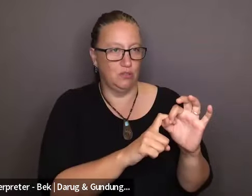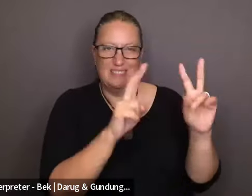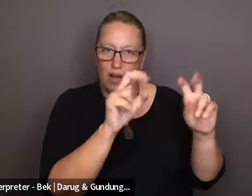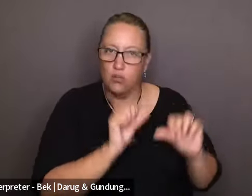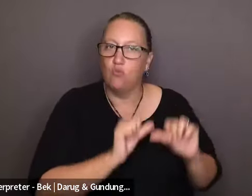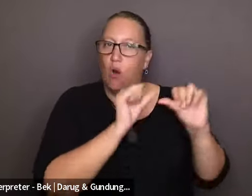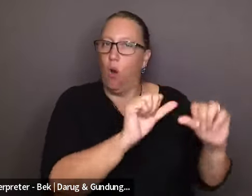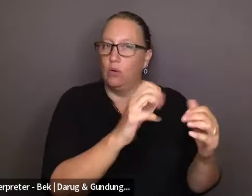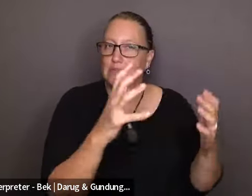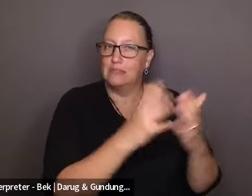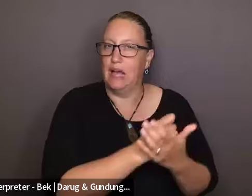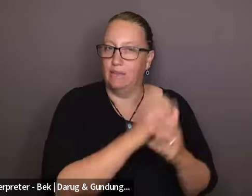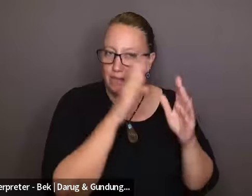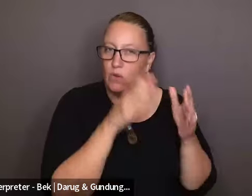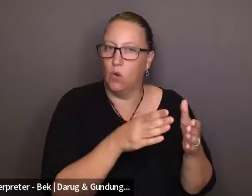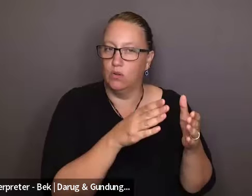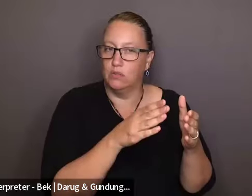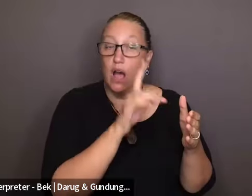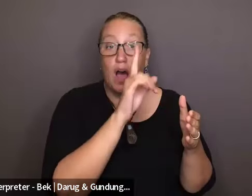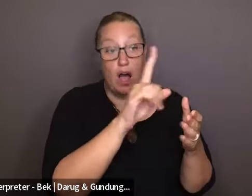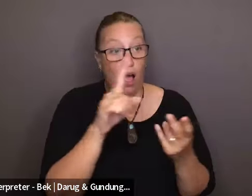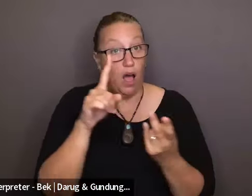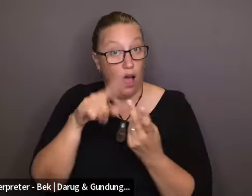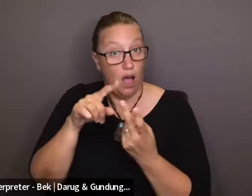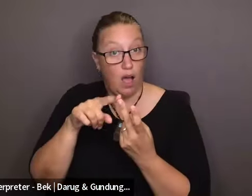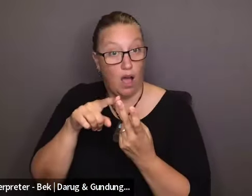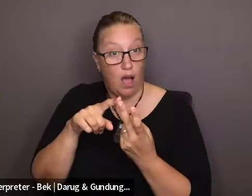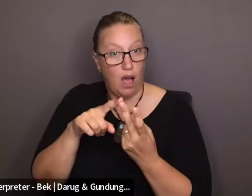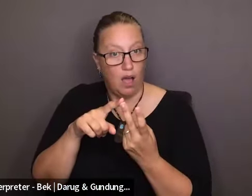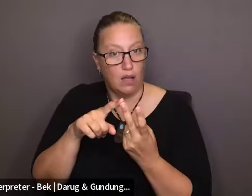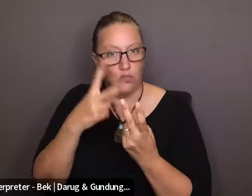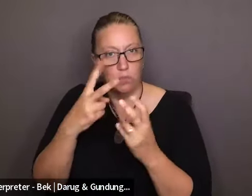research there. In opportunity 1A teams define